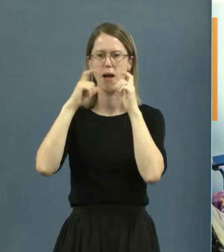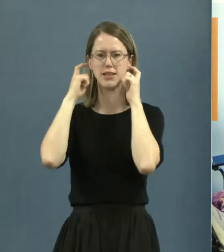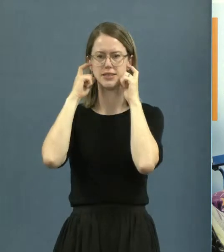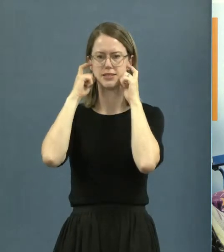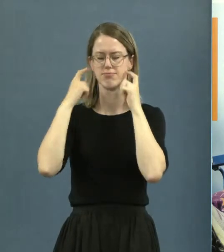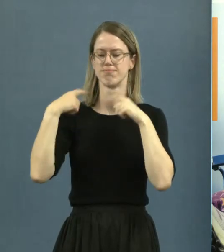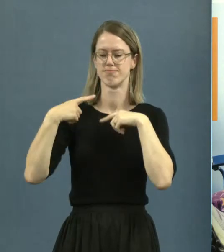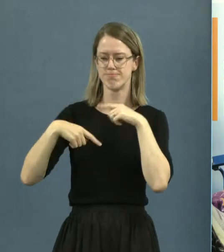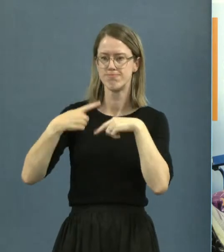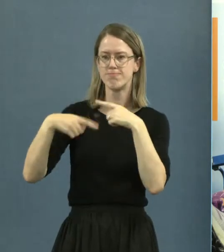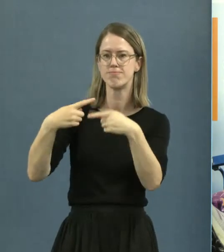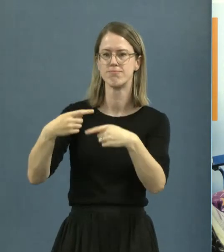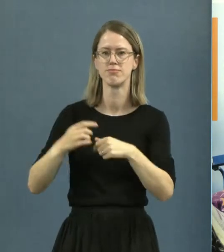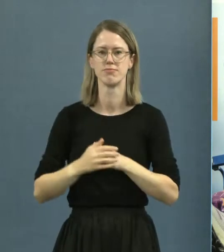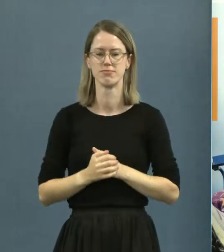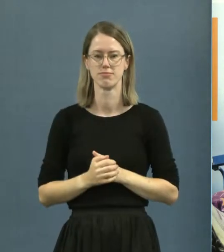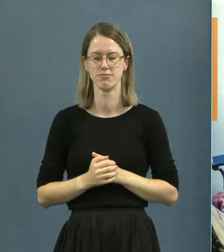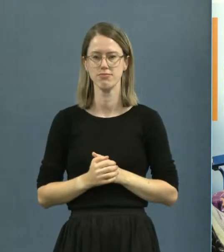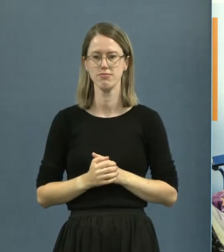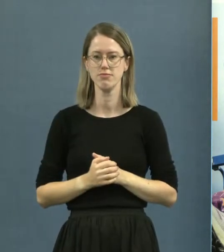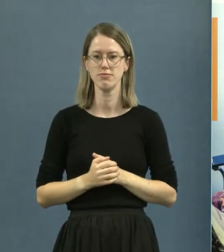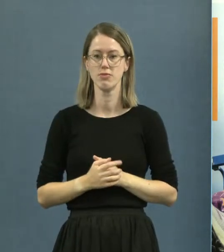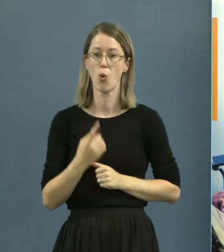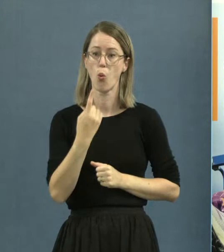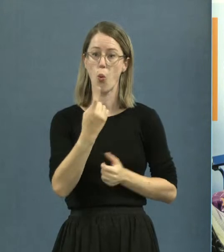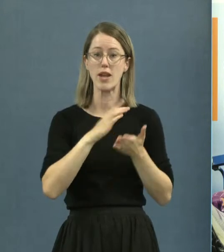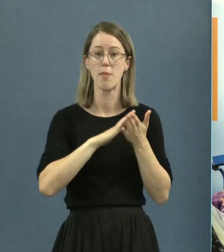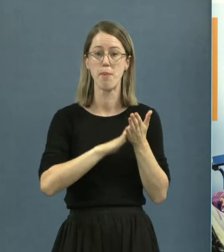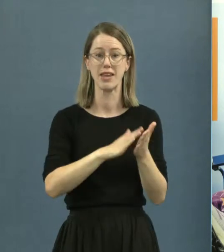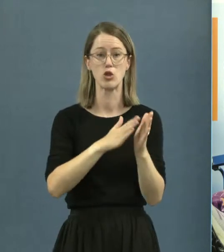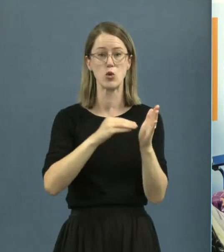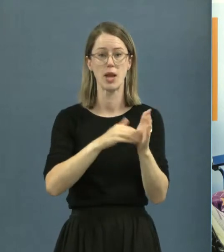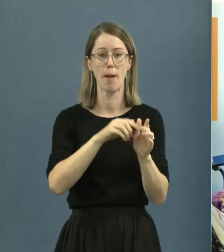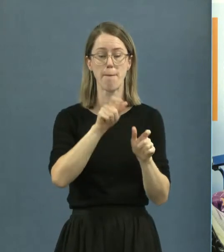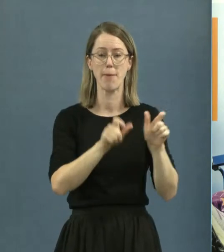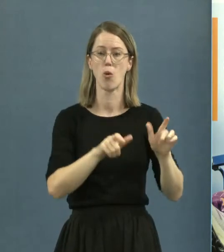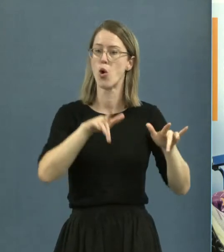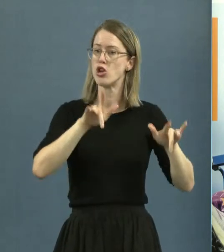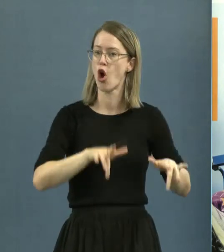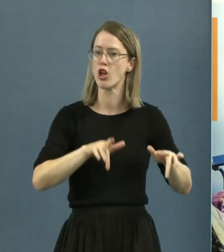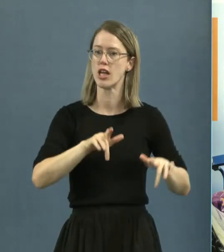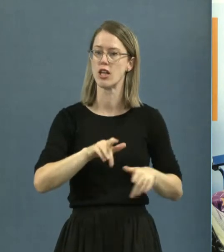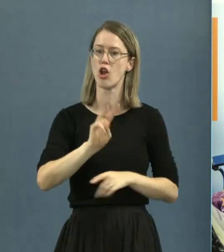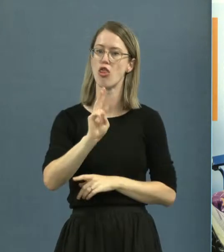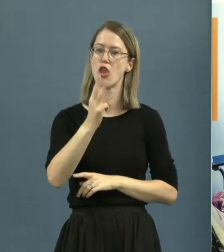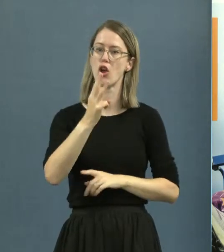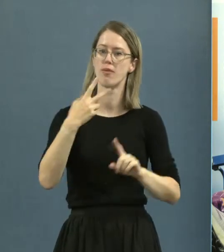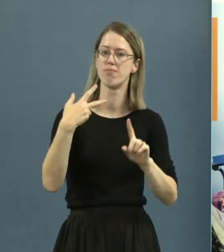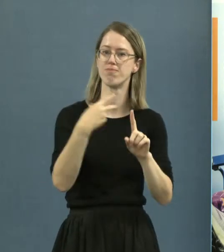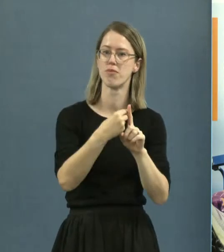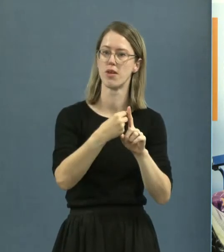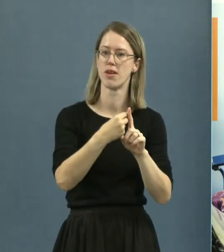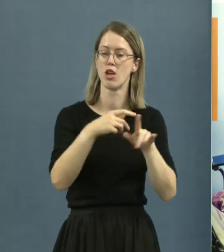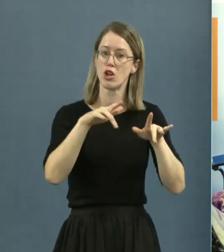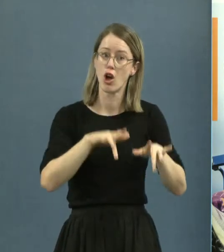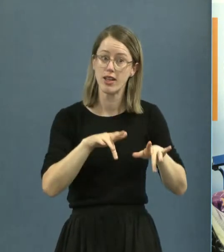staying home when sick, get